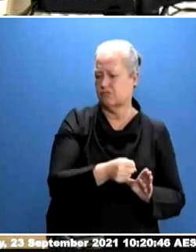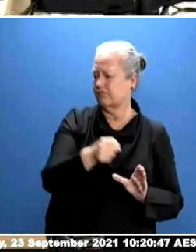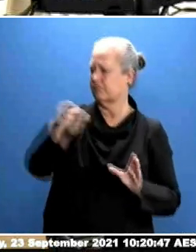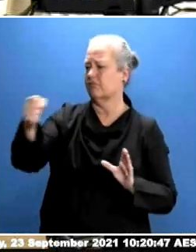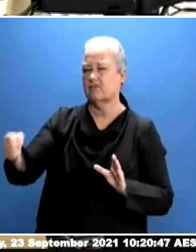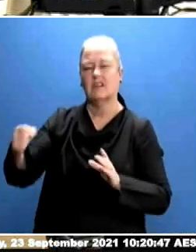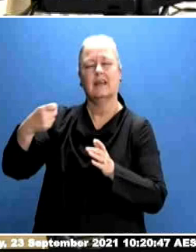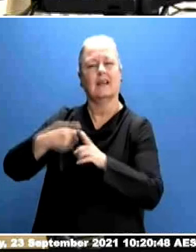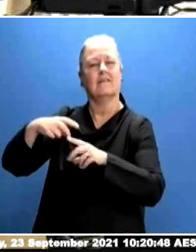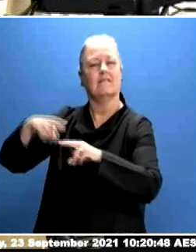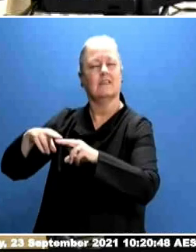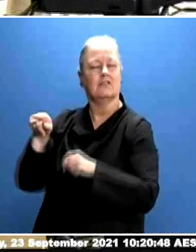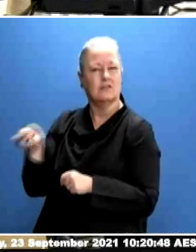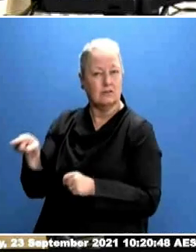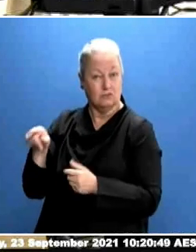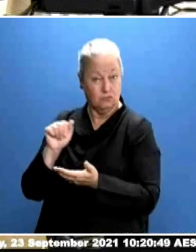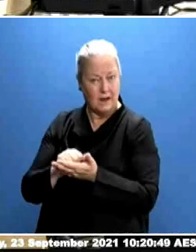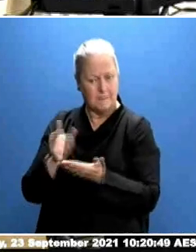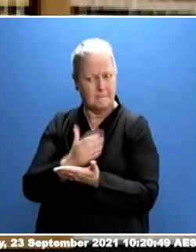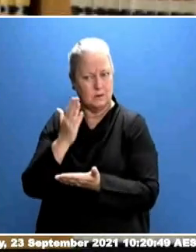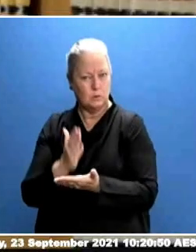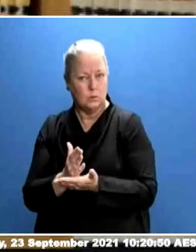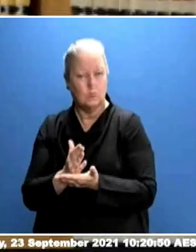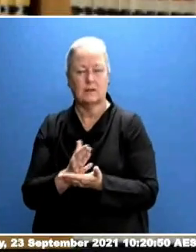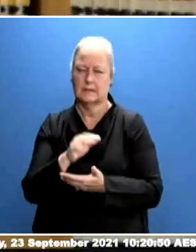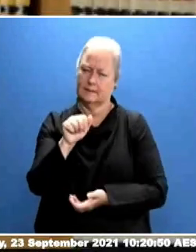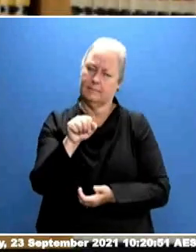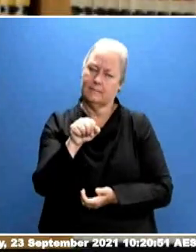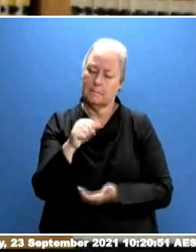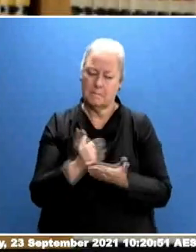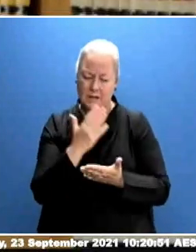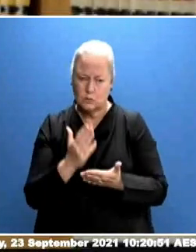That's right. The aim would be to ensure that those children have the supports they need in the communities